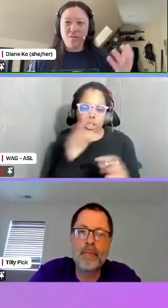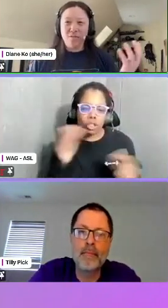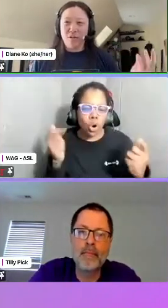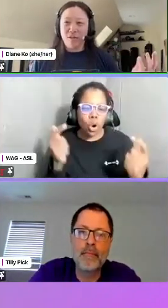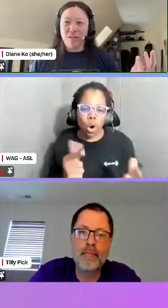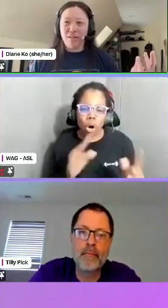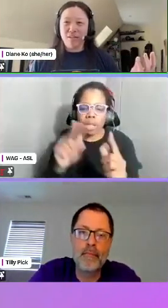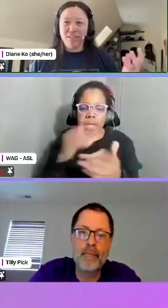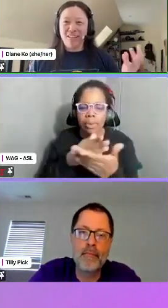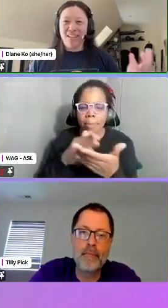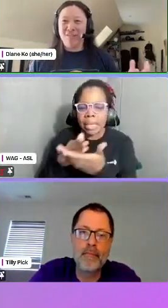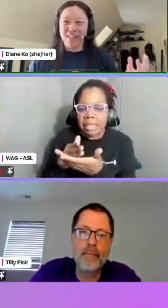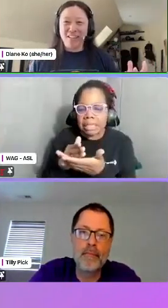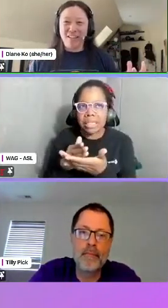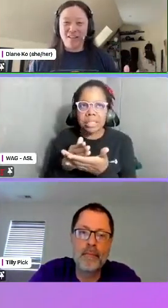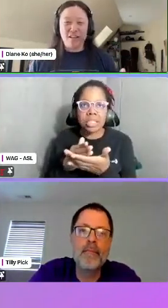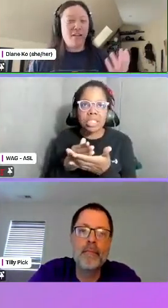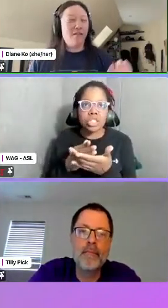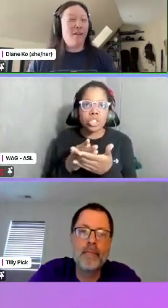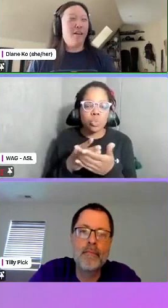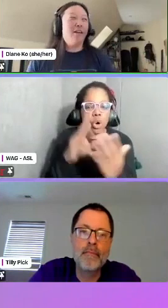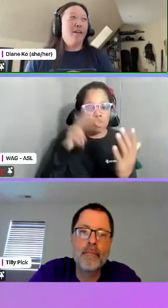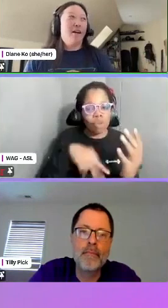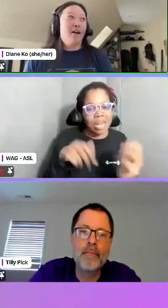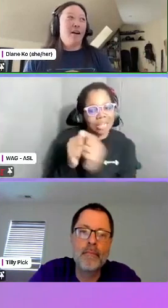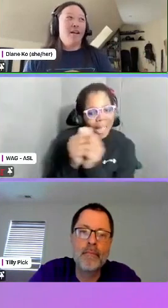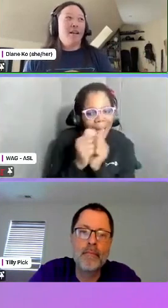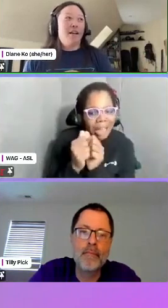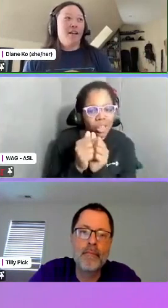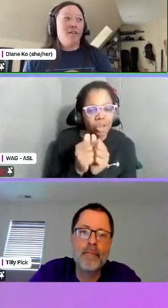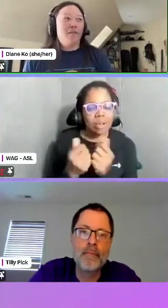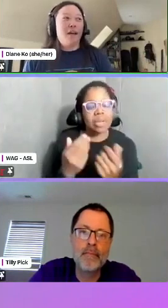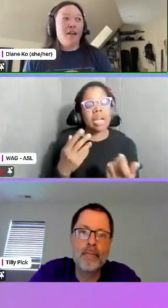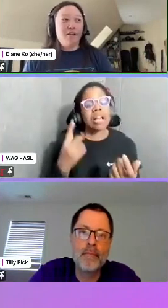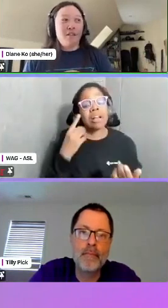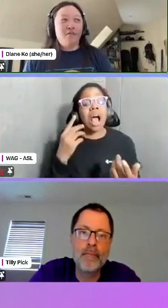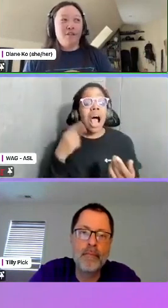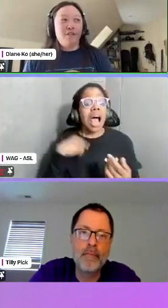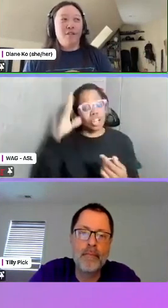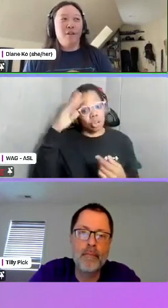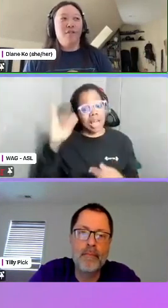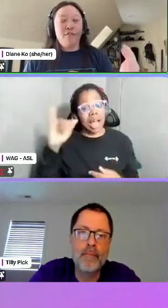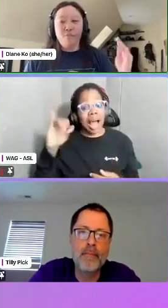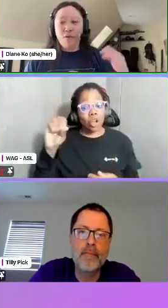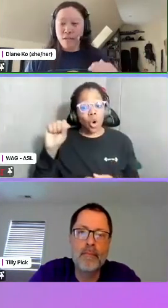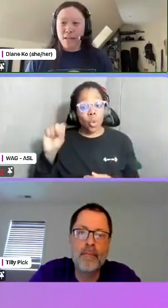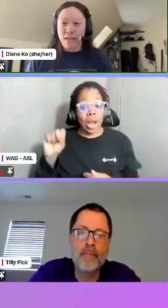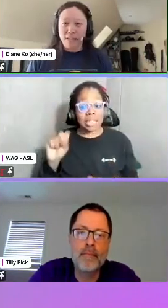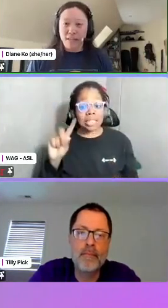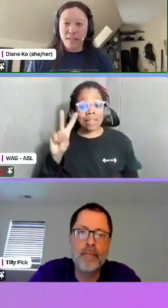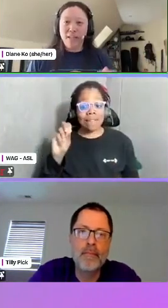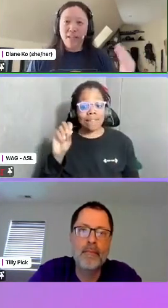not on location. [Diane Ko] I think there's different ways that a lot of you could do this period I use an example